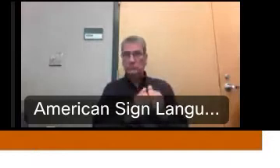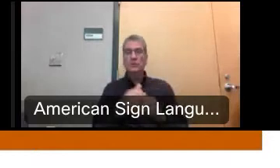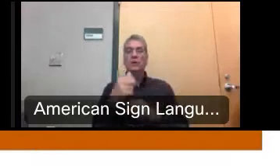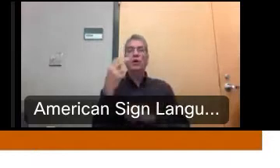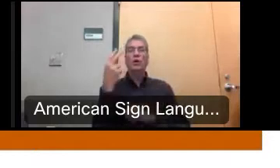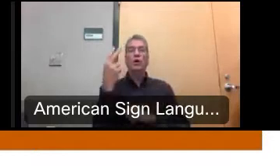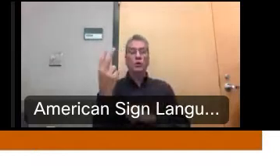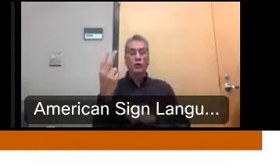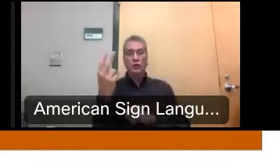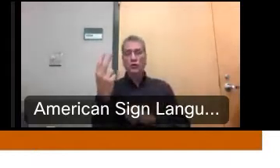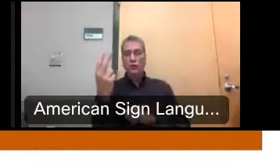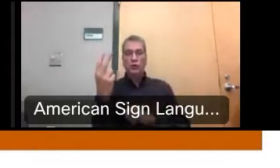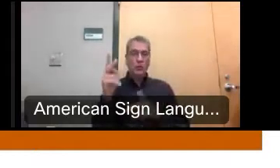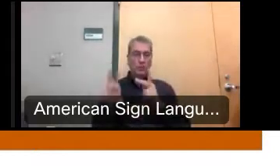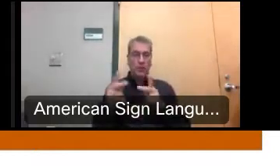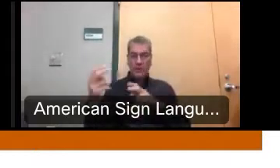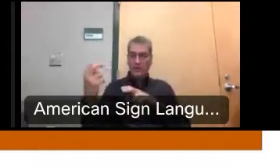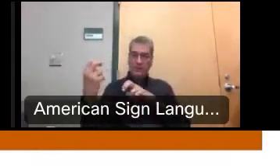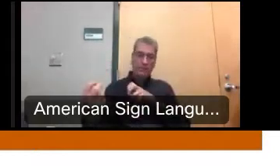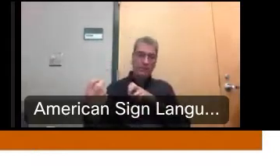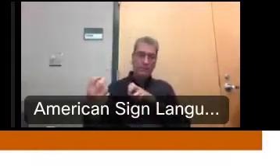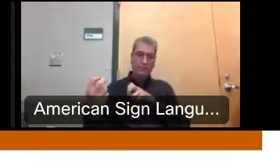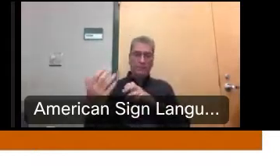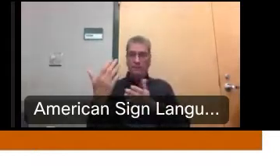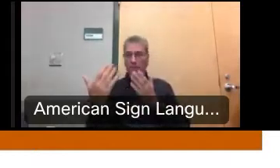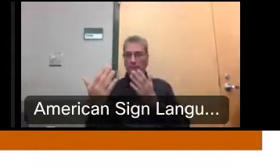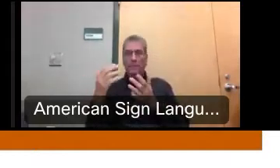people might miss communicate and might not hear each other and communicate really effectively.